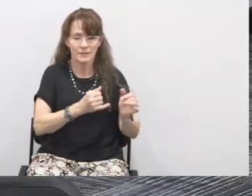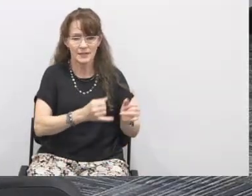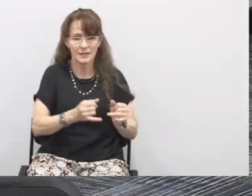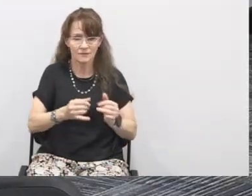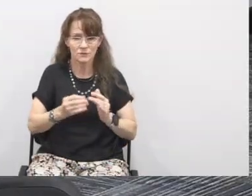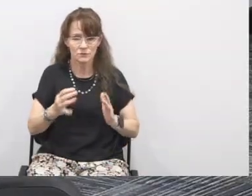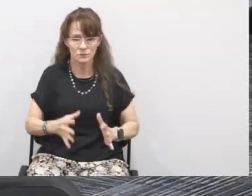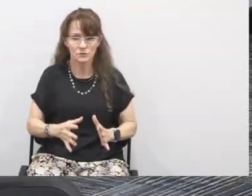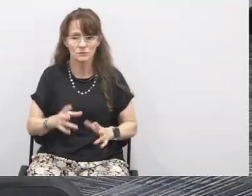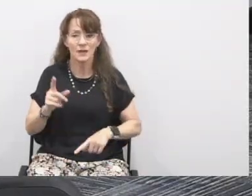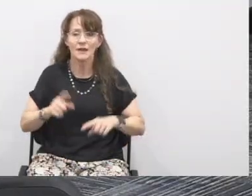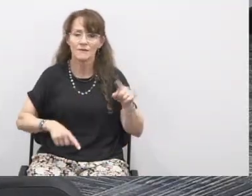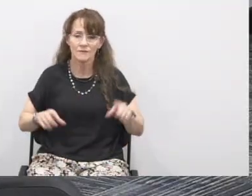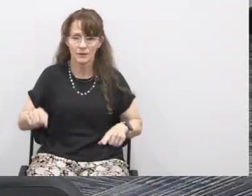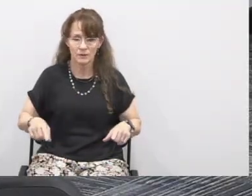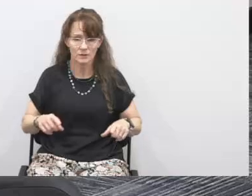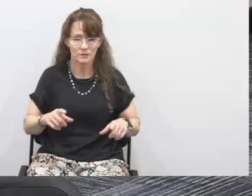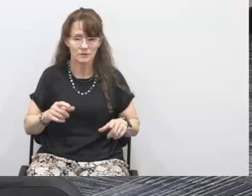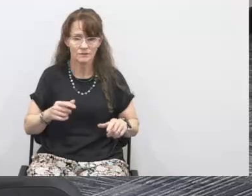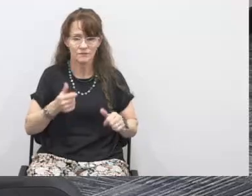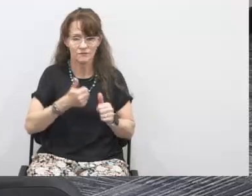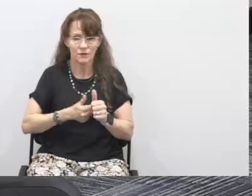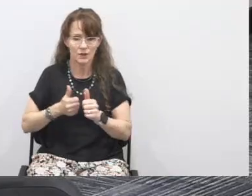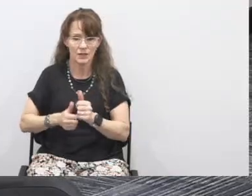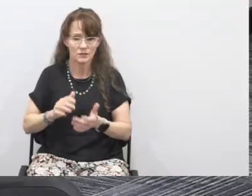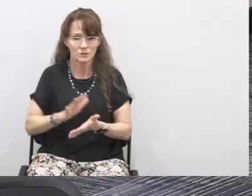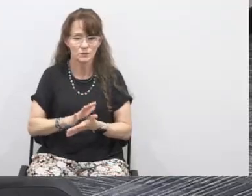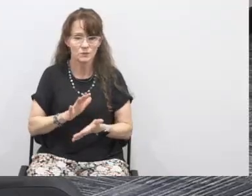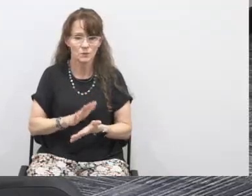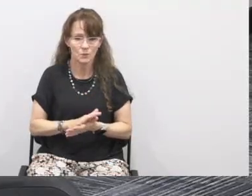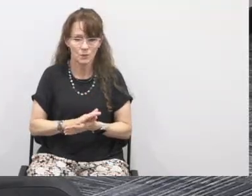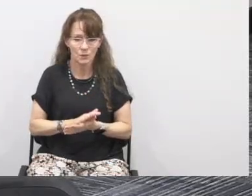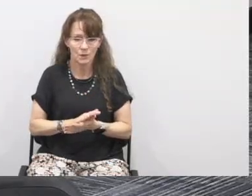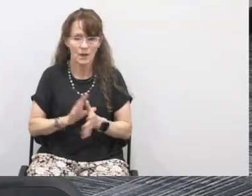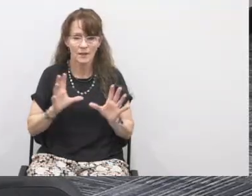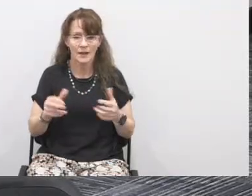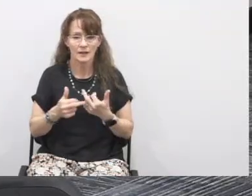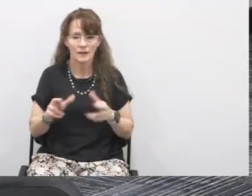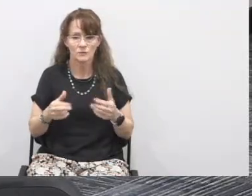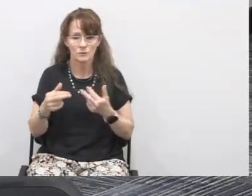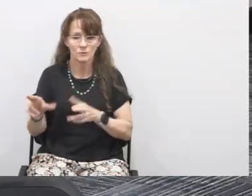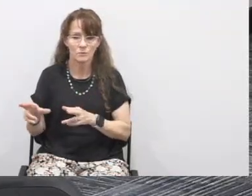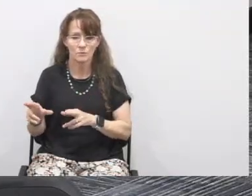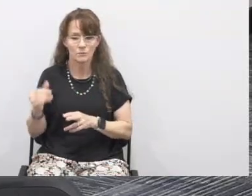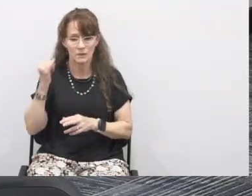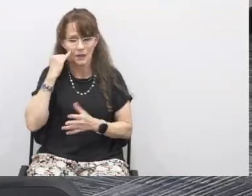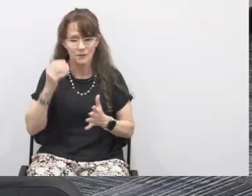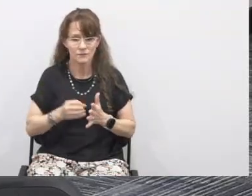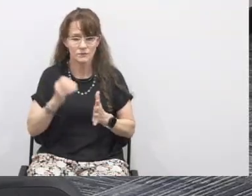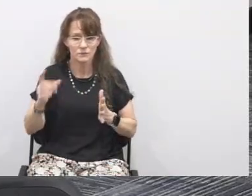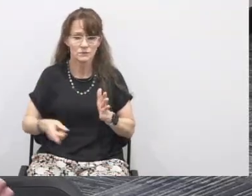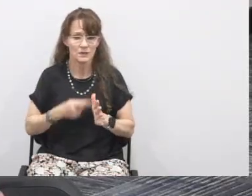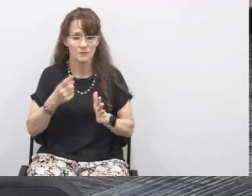It does vary school to school and classroom to classroom. If students, sometimes we don't have any and sometimes,